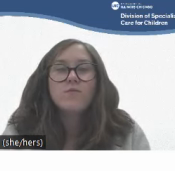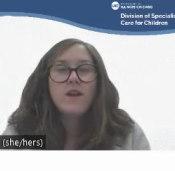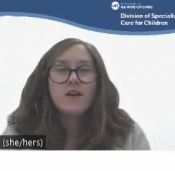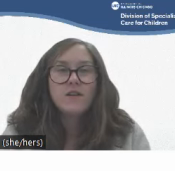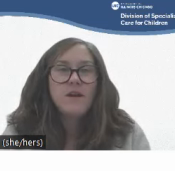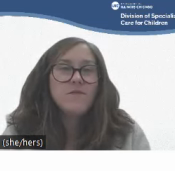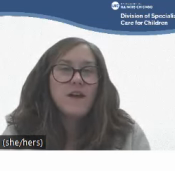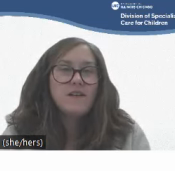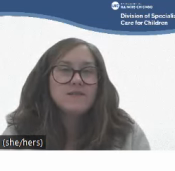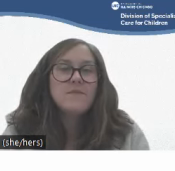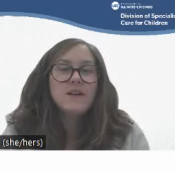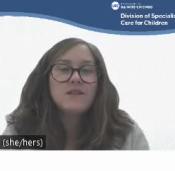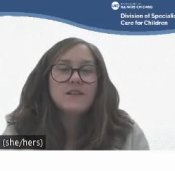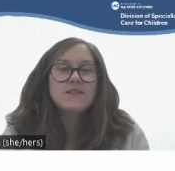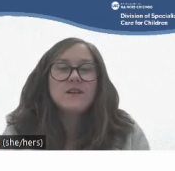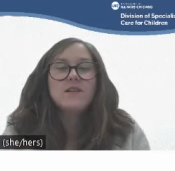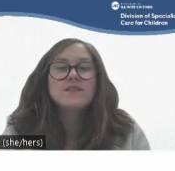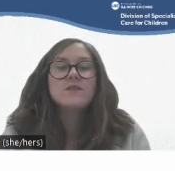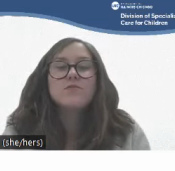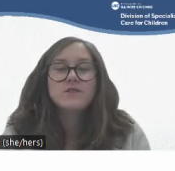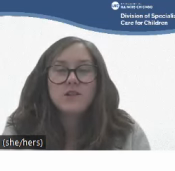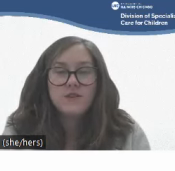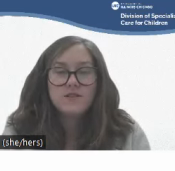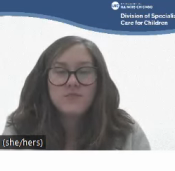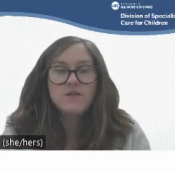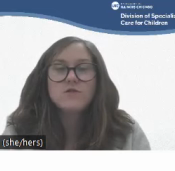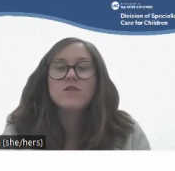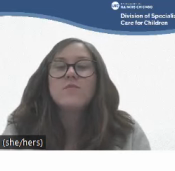we're not going to pay for that it's not medically necessary that's a pre-service appeal so you're